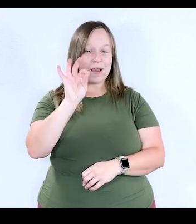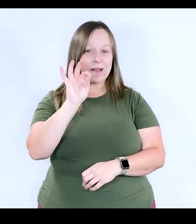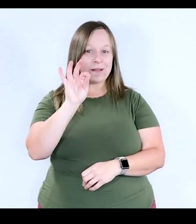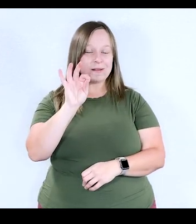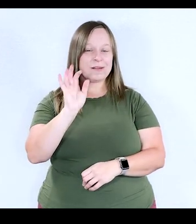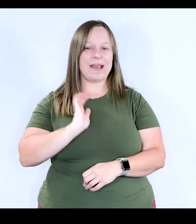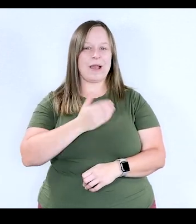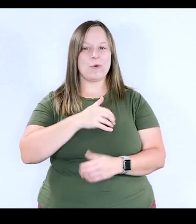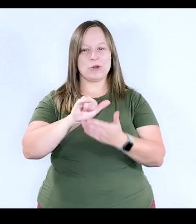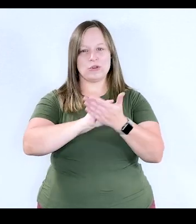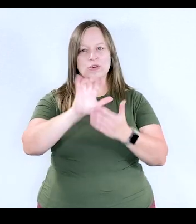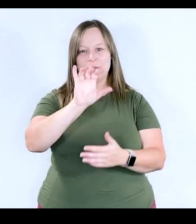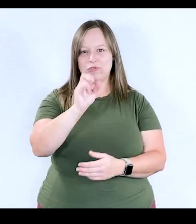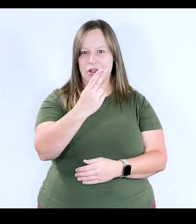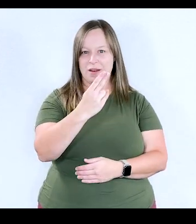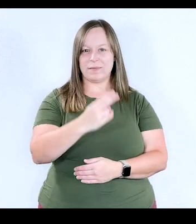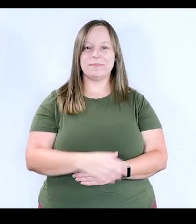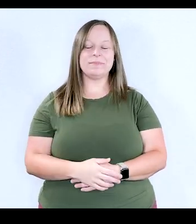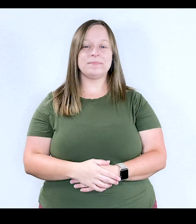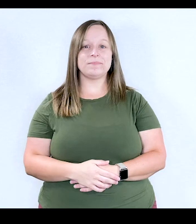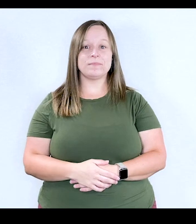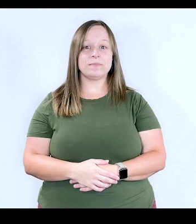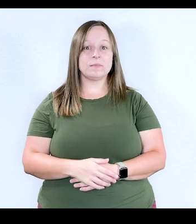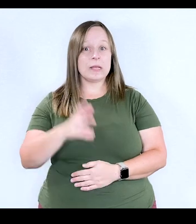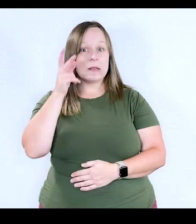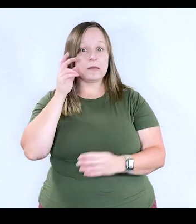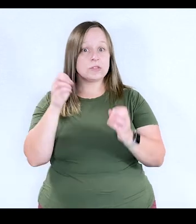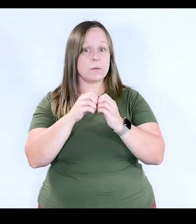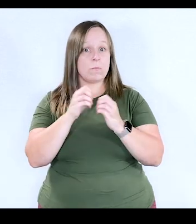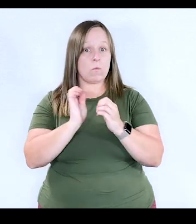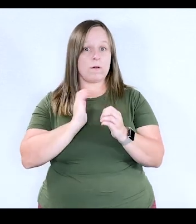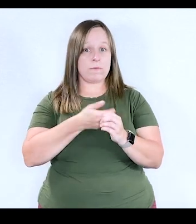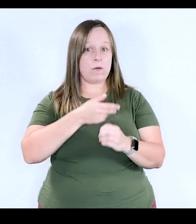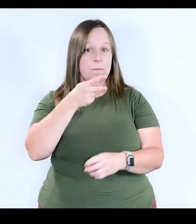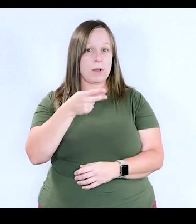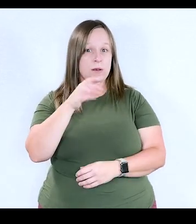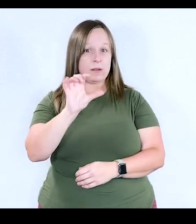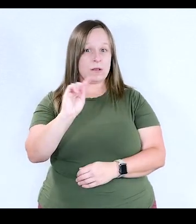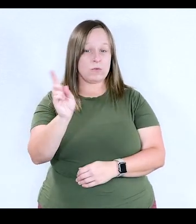is available on our YouTube channel. To listen to more Empire State of Rights: